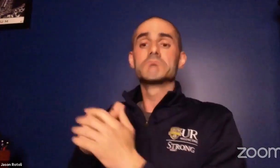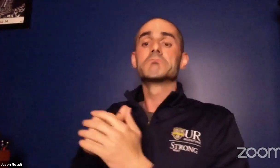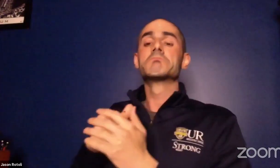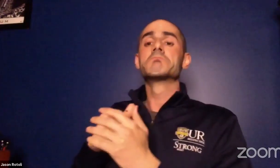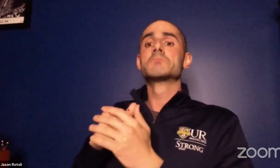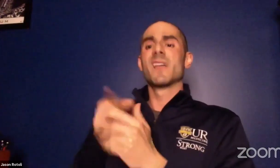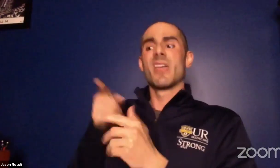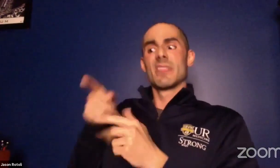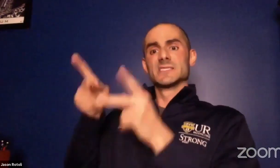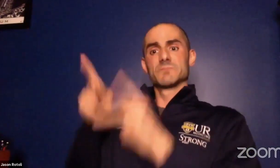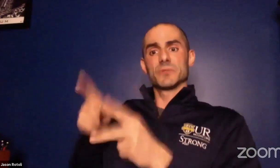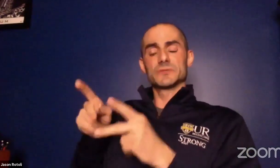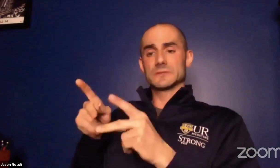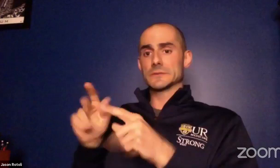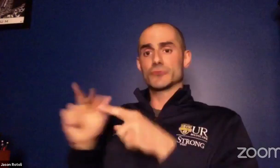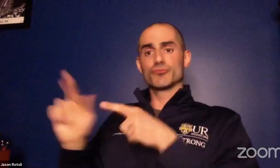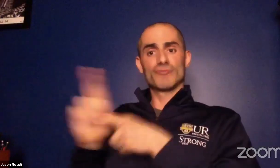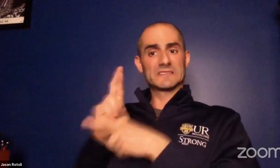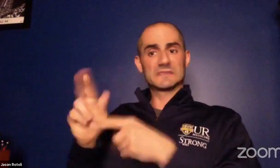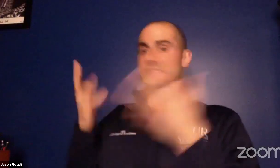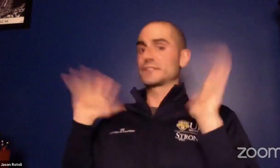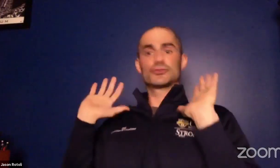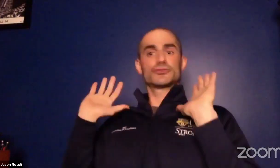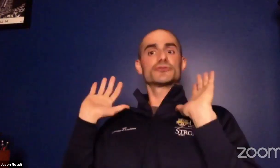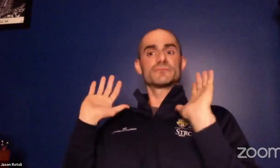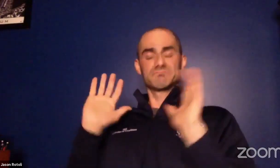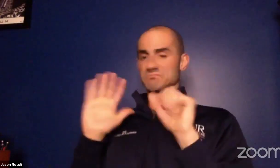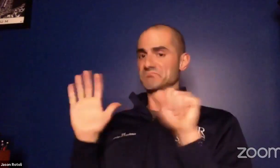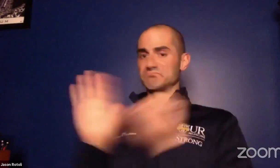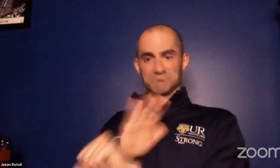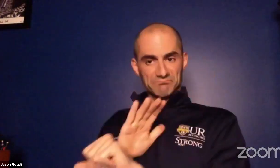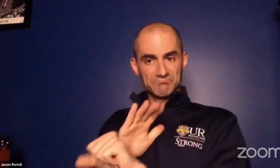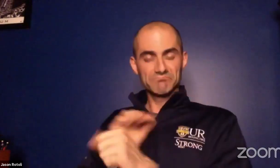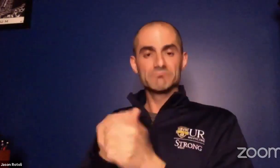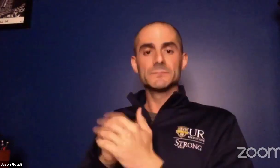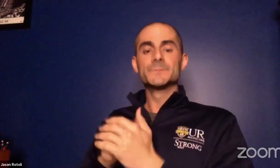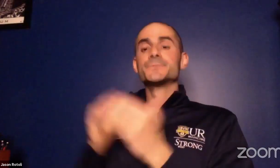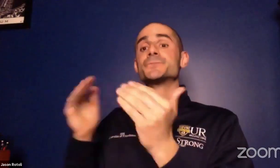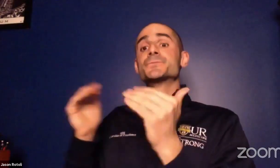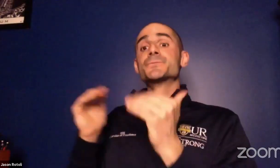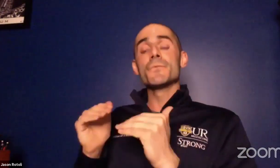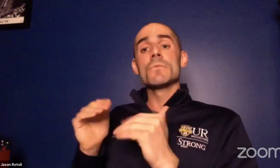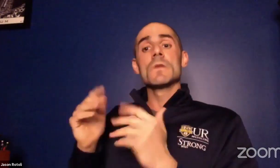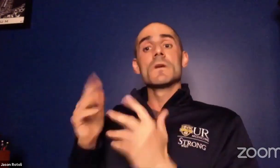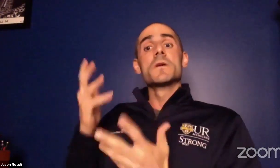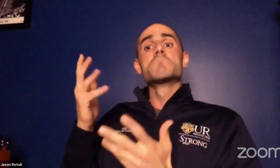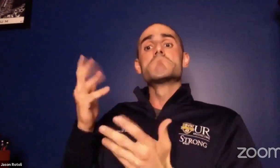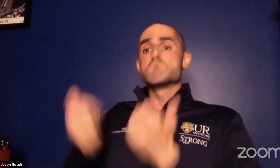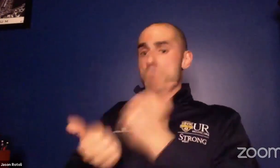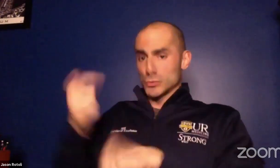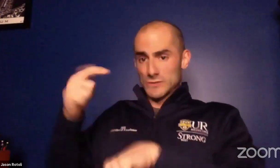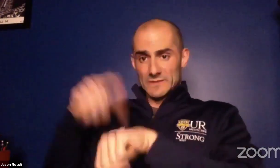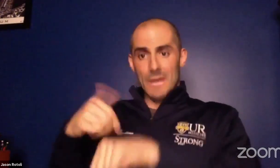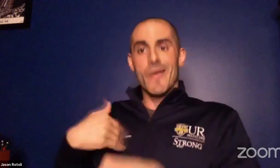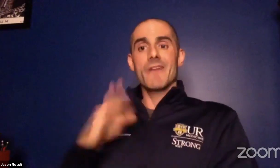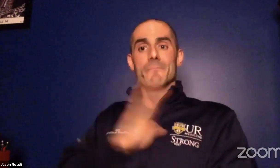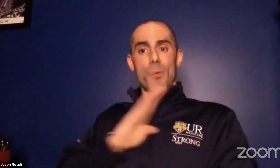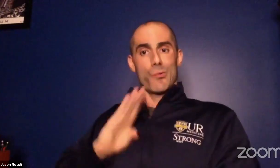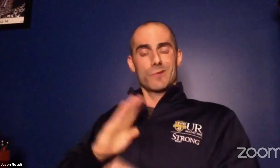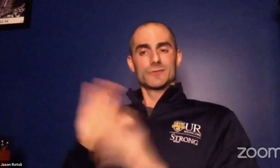time ago and decided that he or she wanted to go back to work and urgent care was where they ended up going back to.